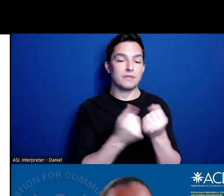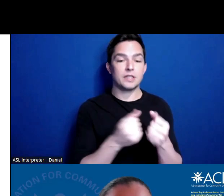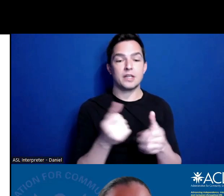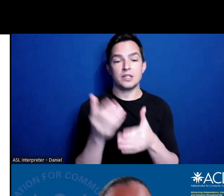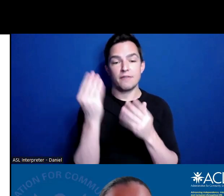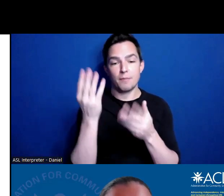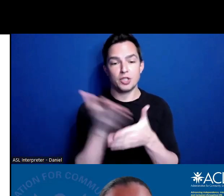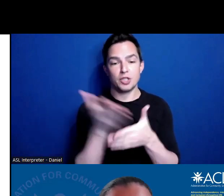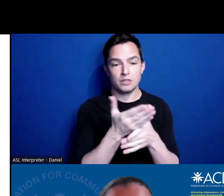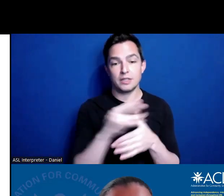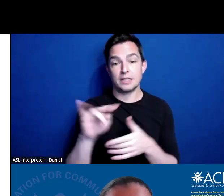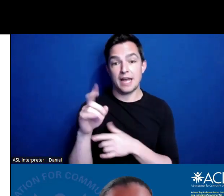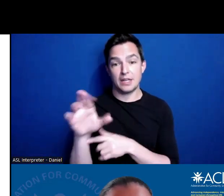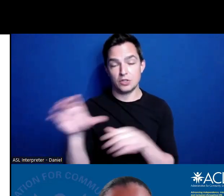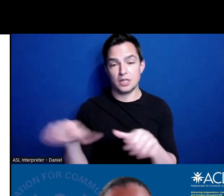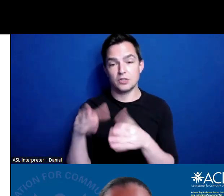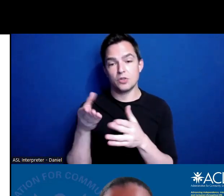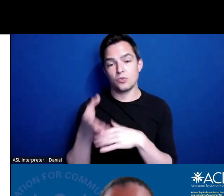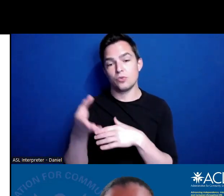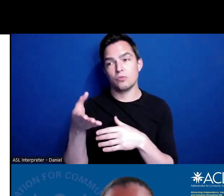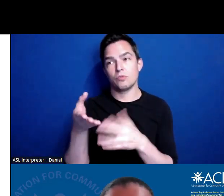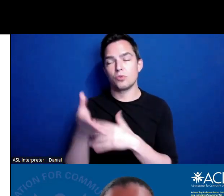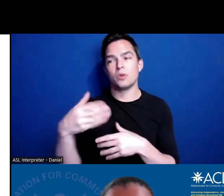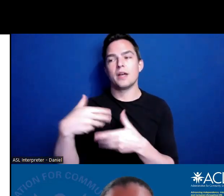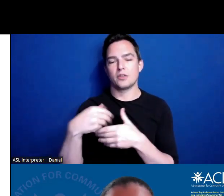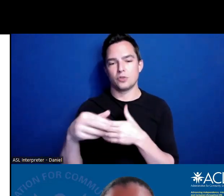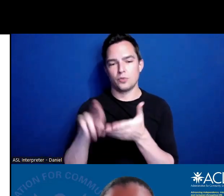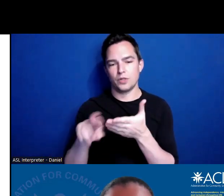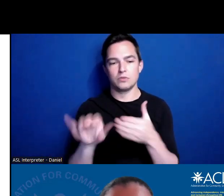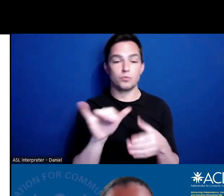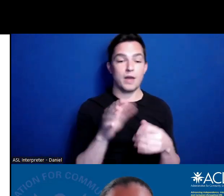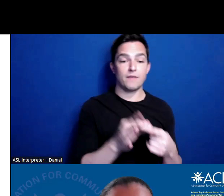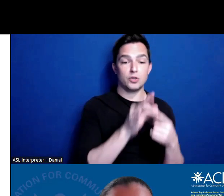does this through funding external research. And we have a unique project that is jointly funded